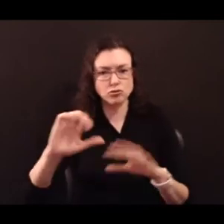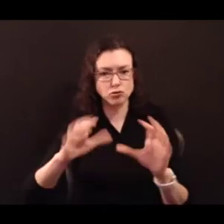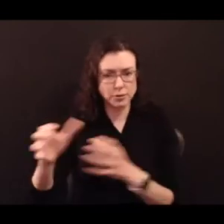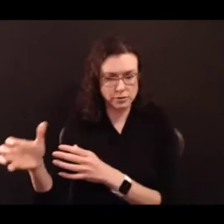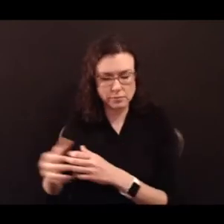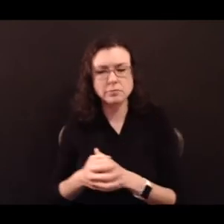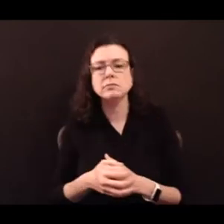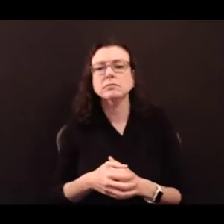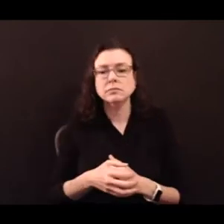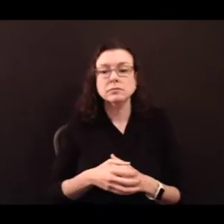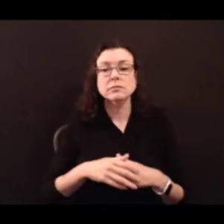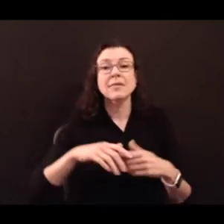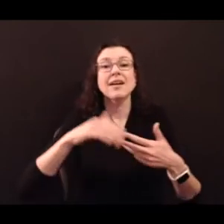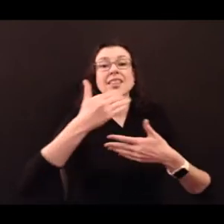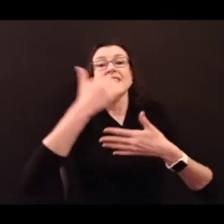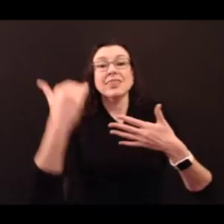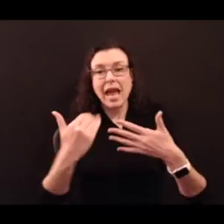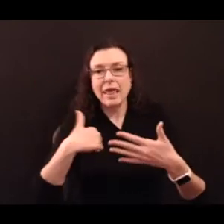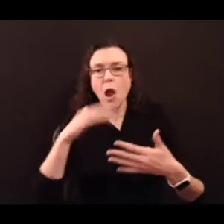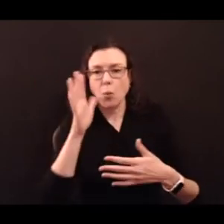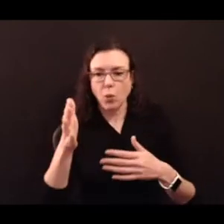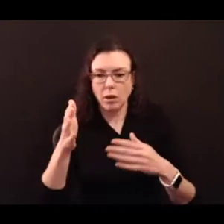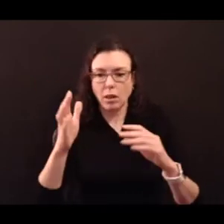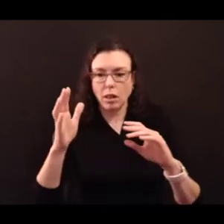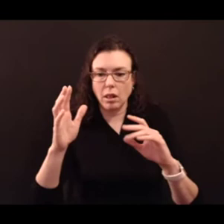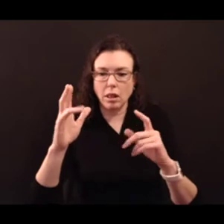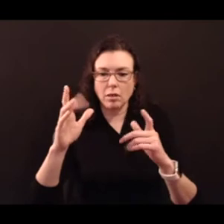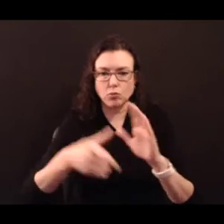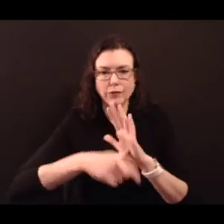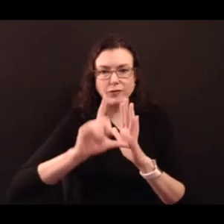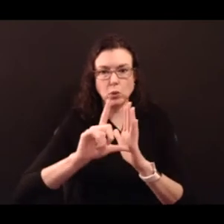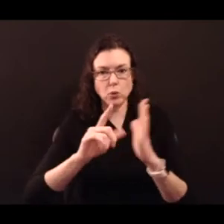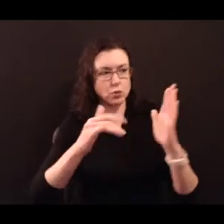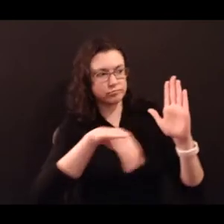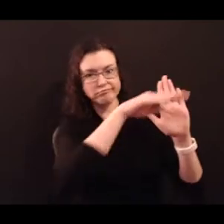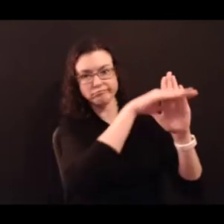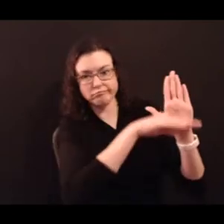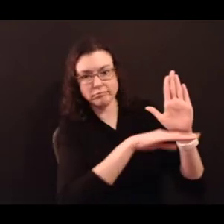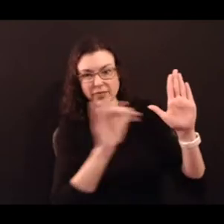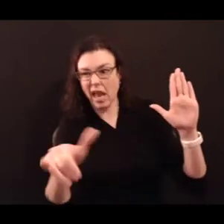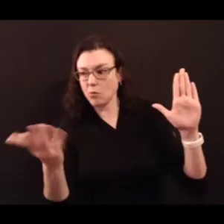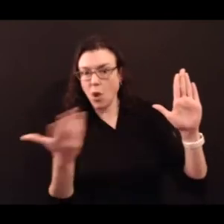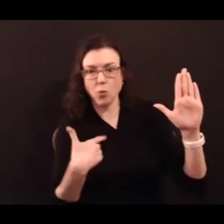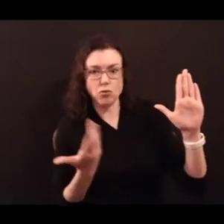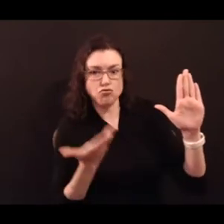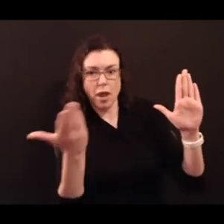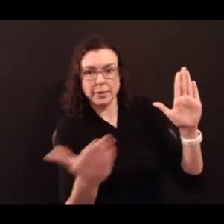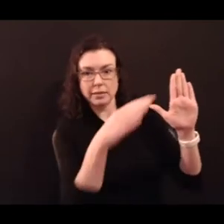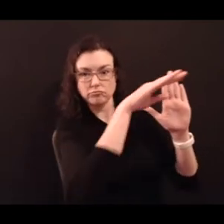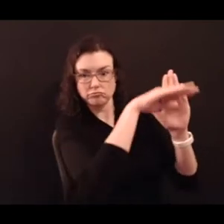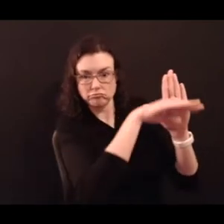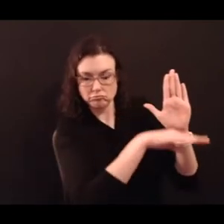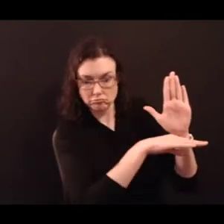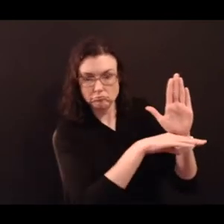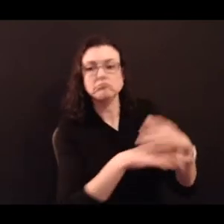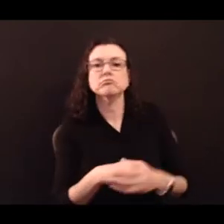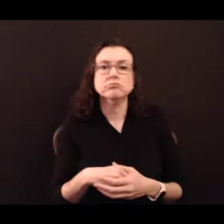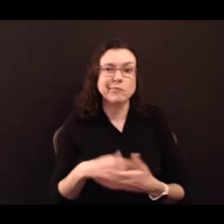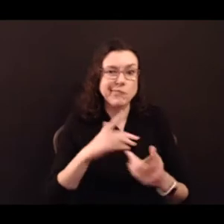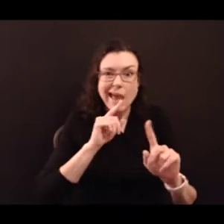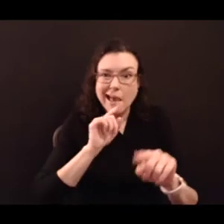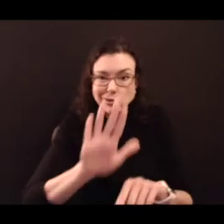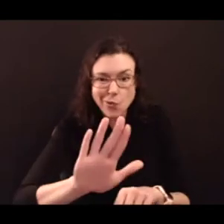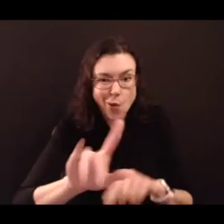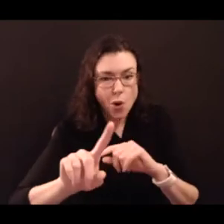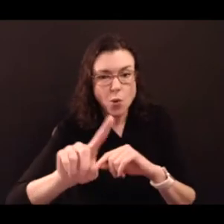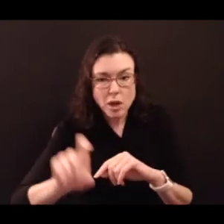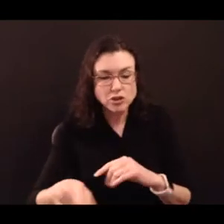Next, I’ll review our recommendations for the 2022 agenda, answer your questions, discuss